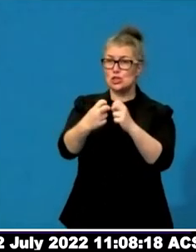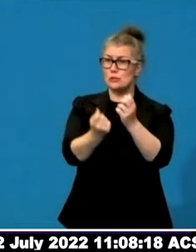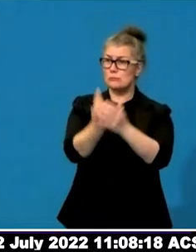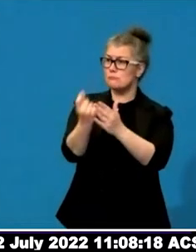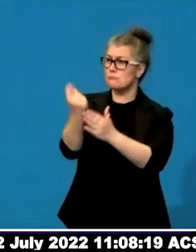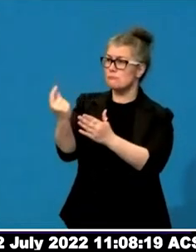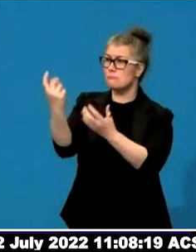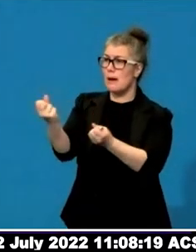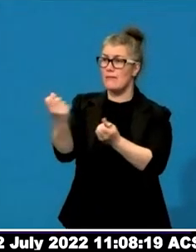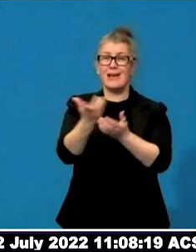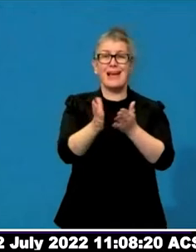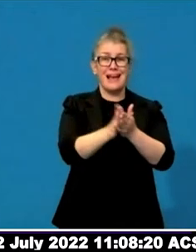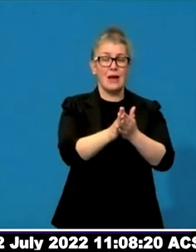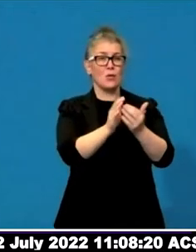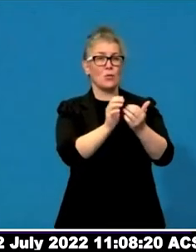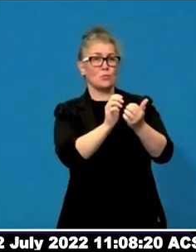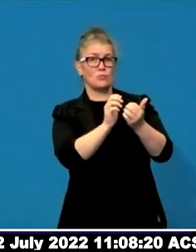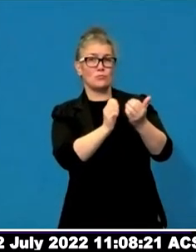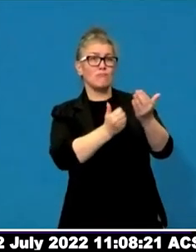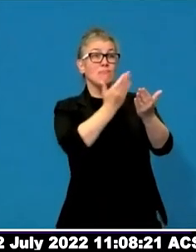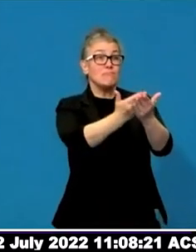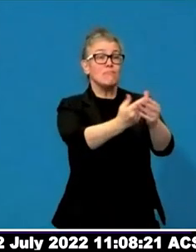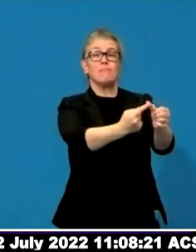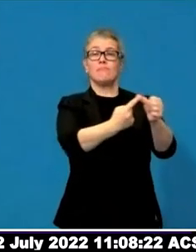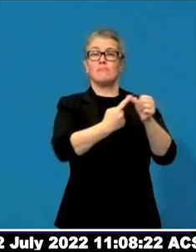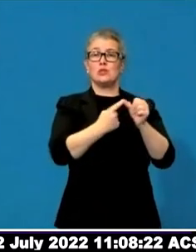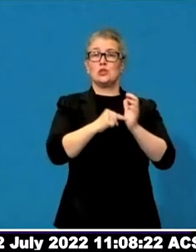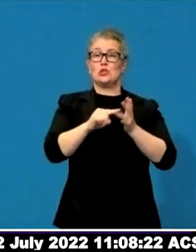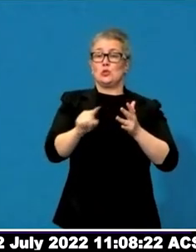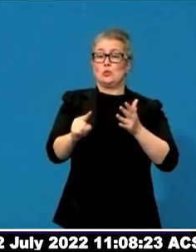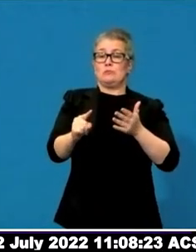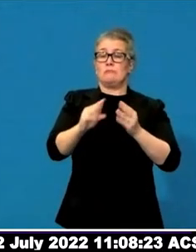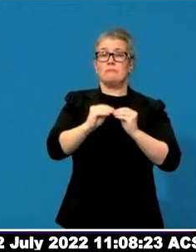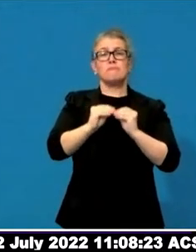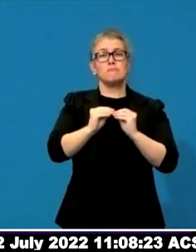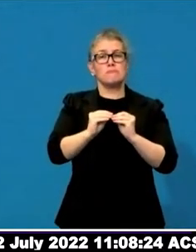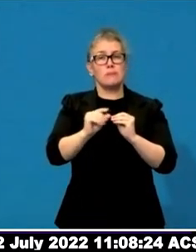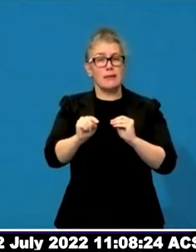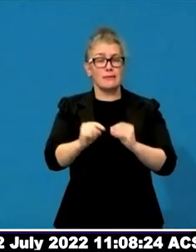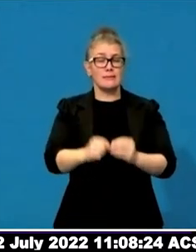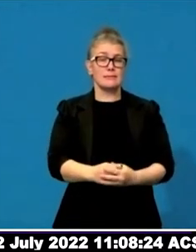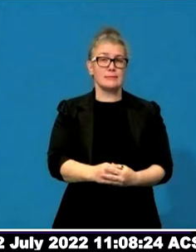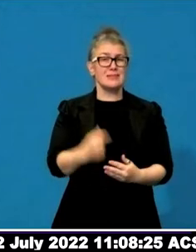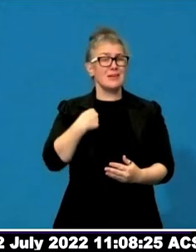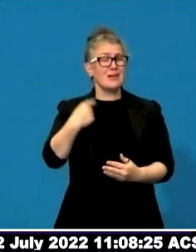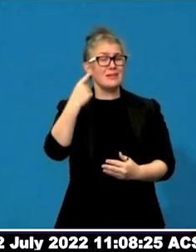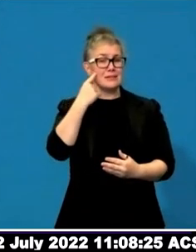I think that one of the key points - and I think it follows on from our earlier speaker to the Commission -